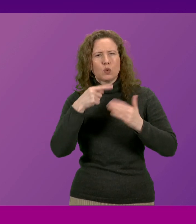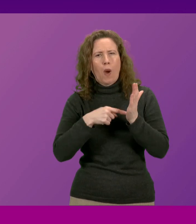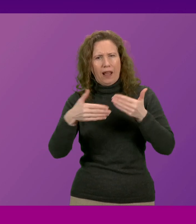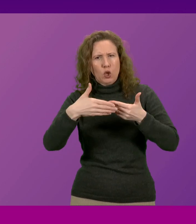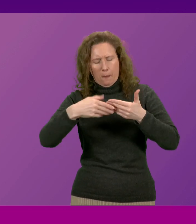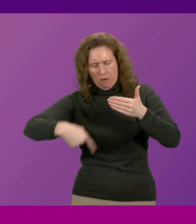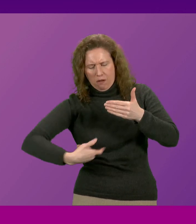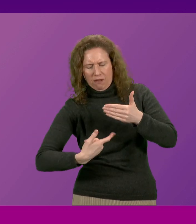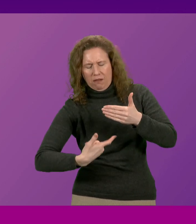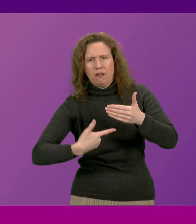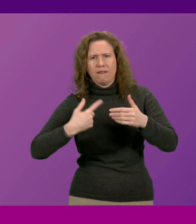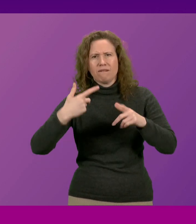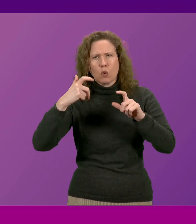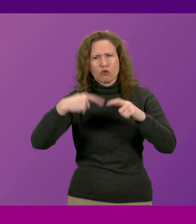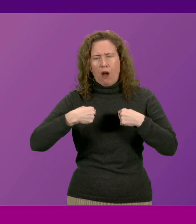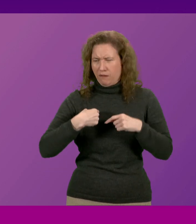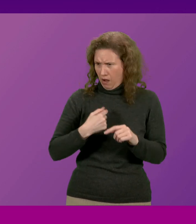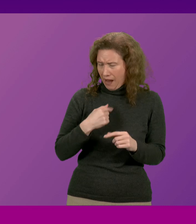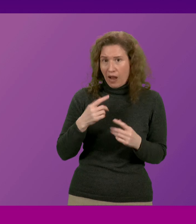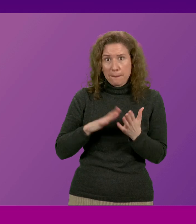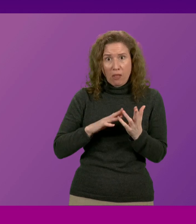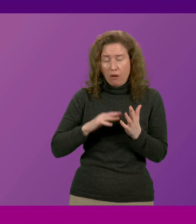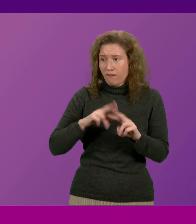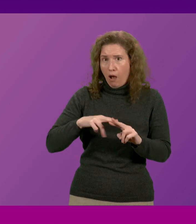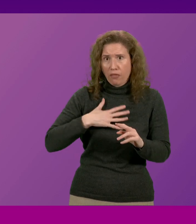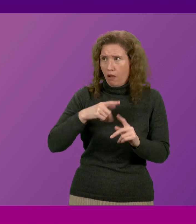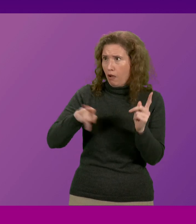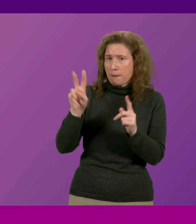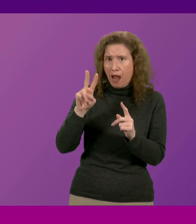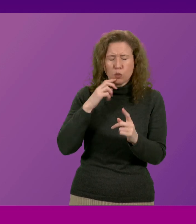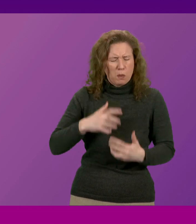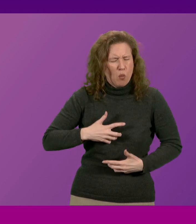I would be worried. It would make my blood boil. Frankly, I would be on the warpath.